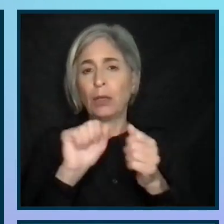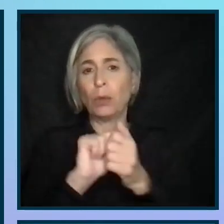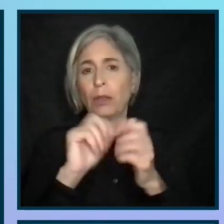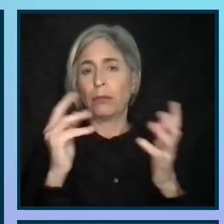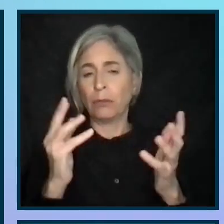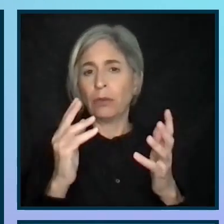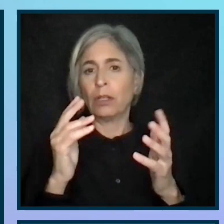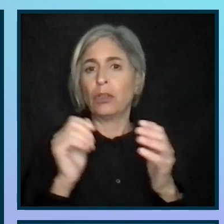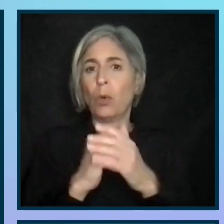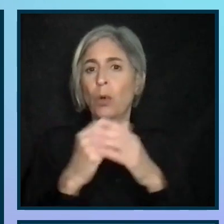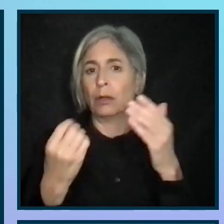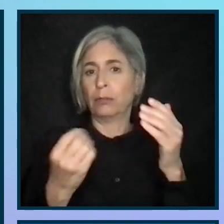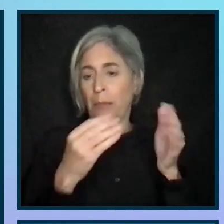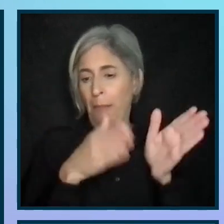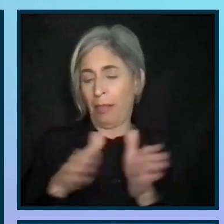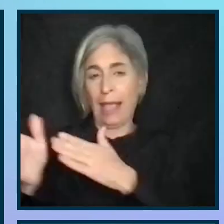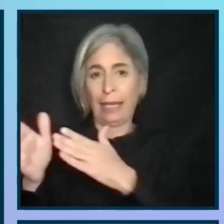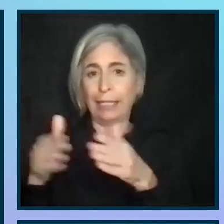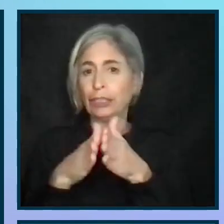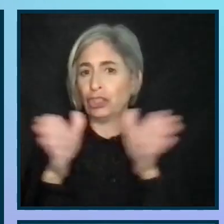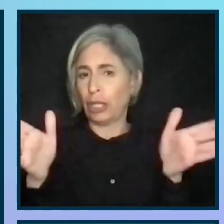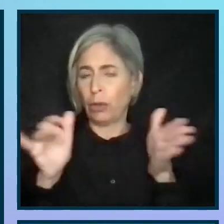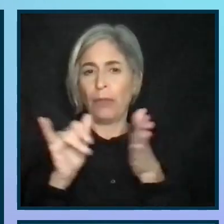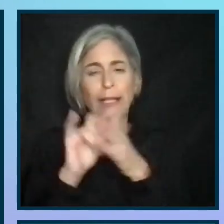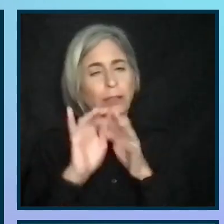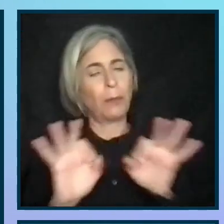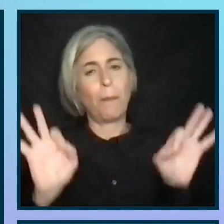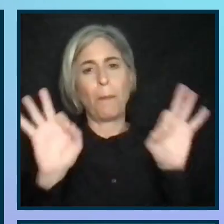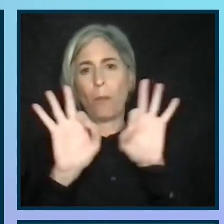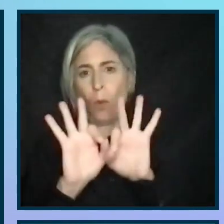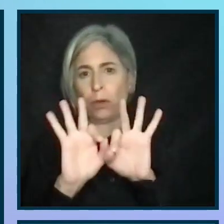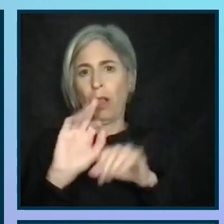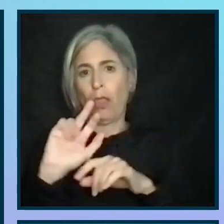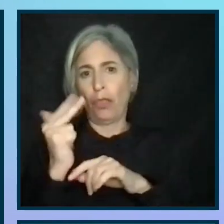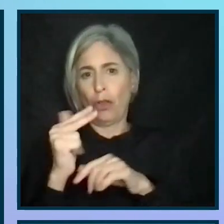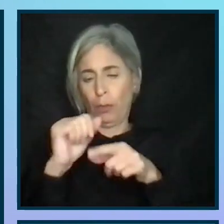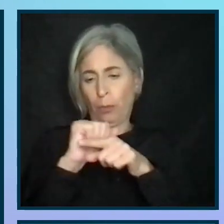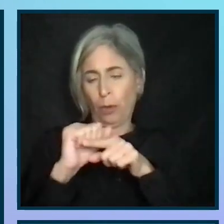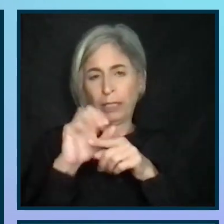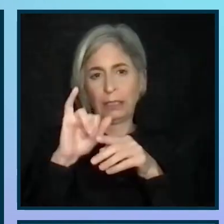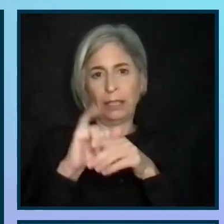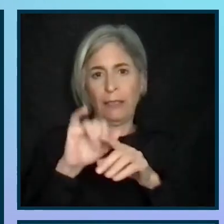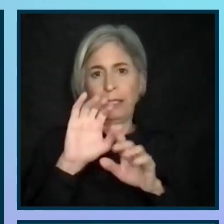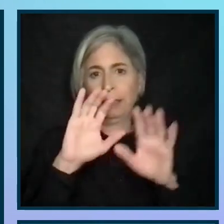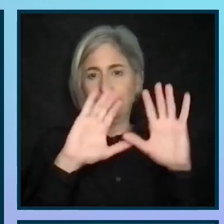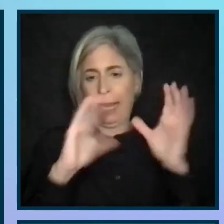and sprint planning in general, is also an important third practice in this category of practices.